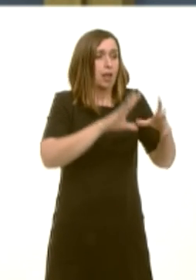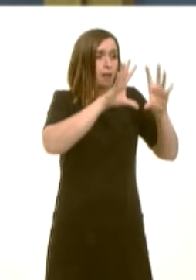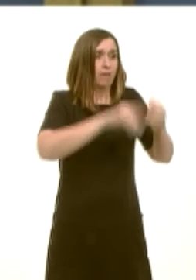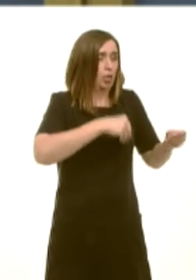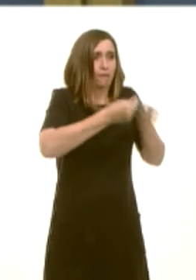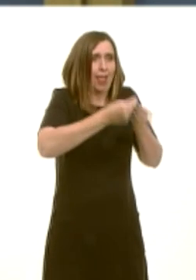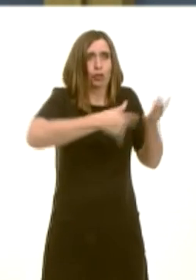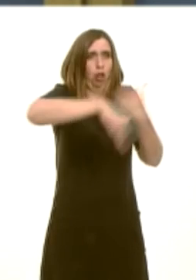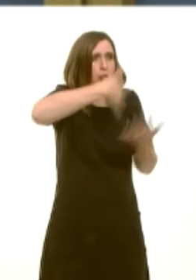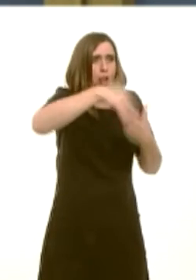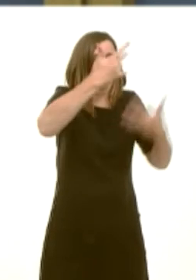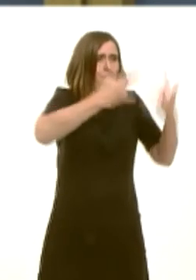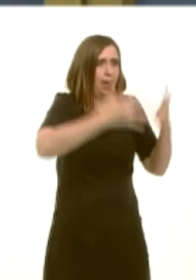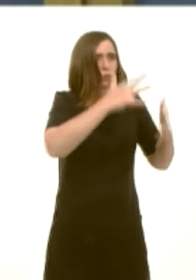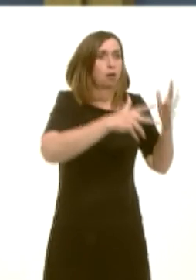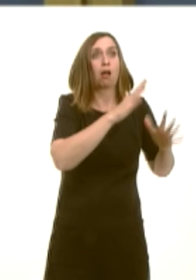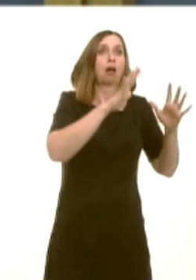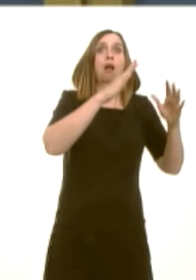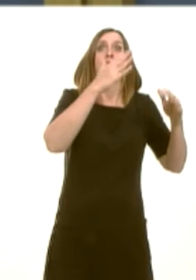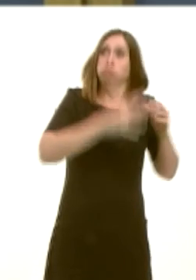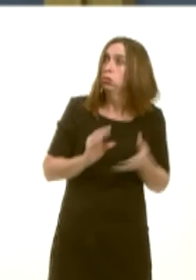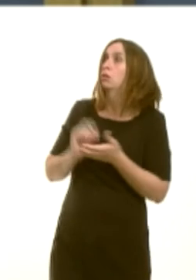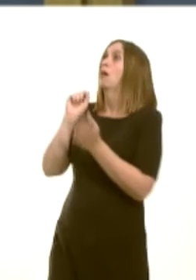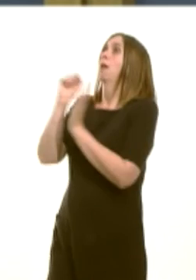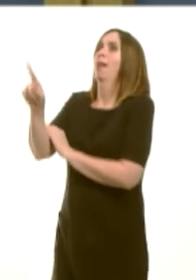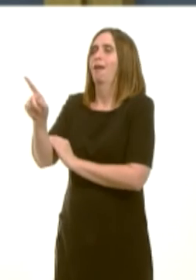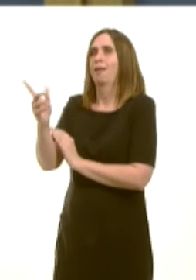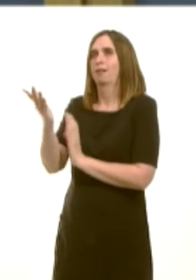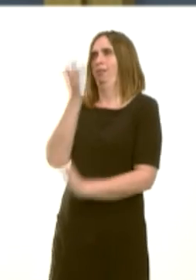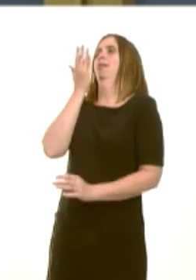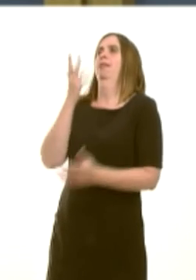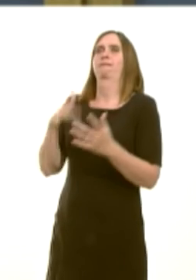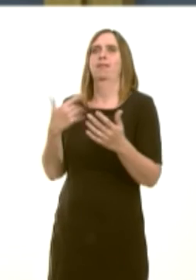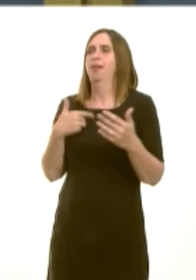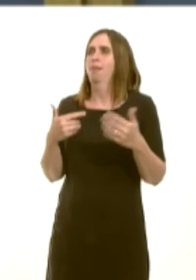a result, the statement didnít come until mid May, now, whilst Ynys MÙn, for example,